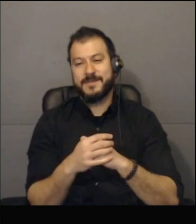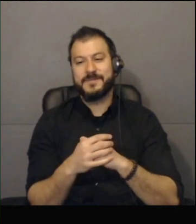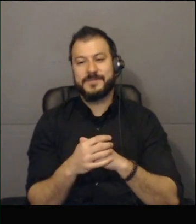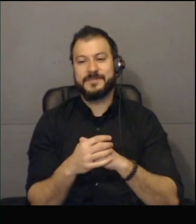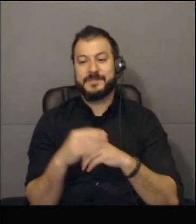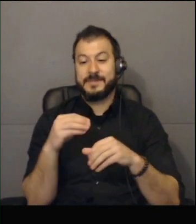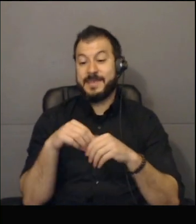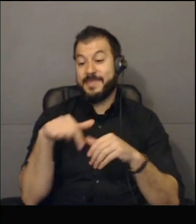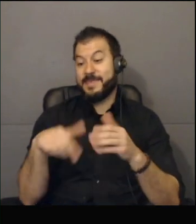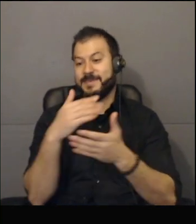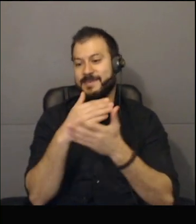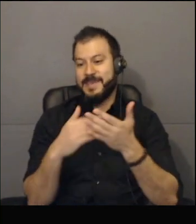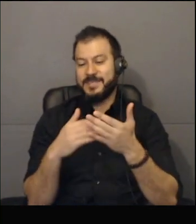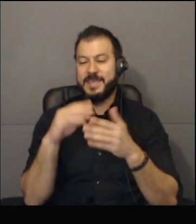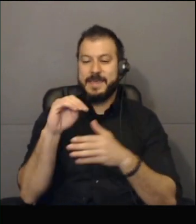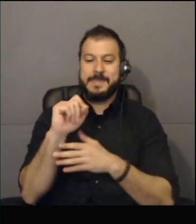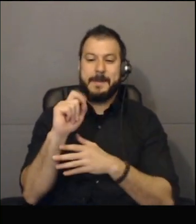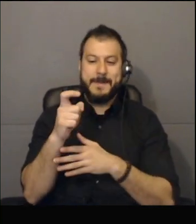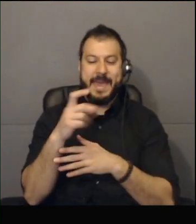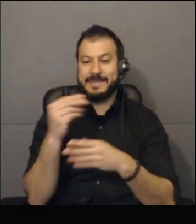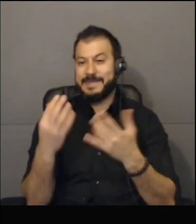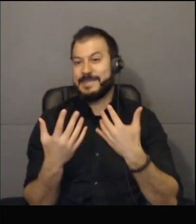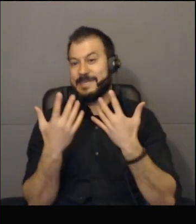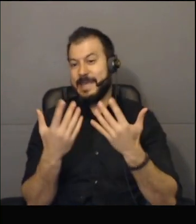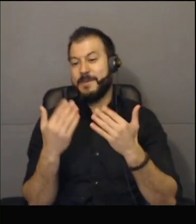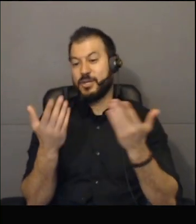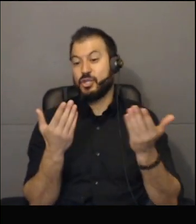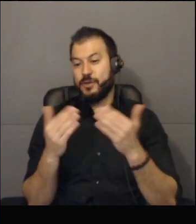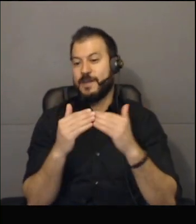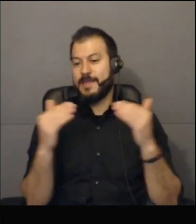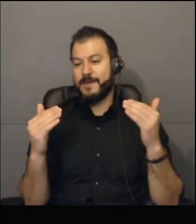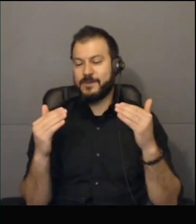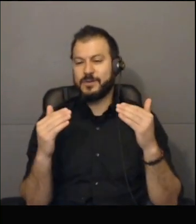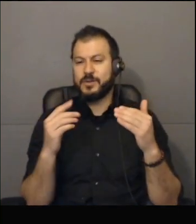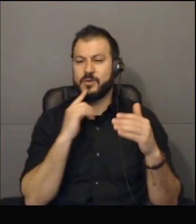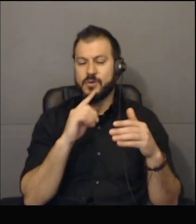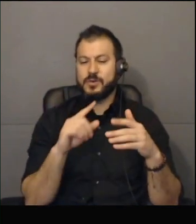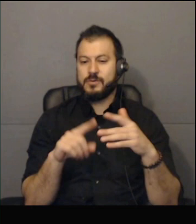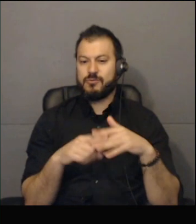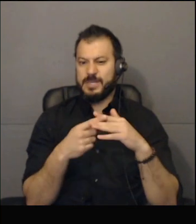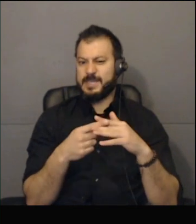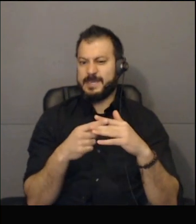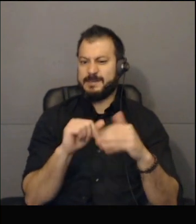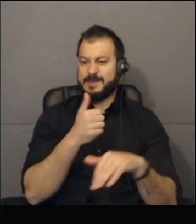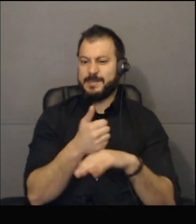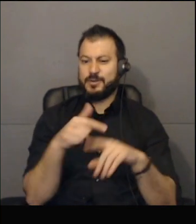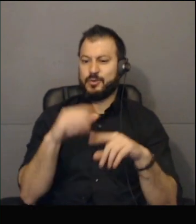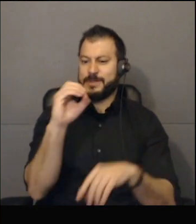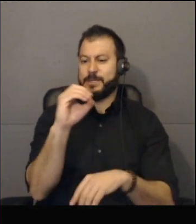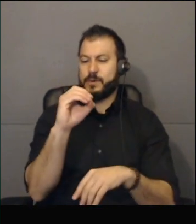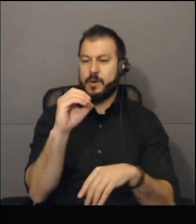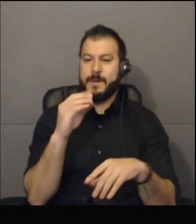the Max and standby server levels were recently configured to 0, but after the custom event was triggered,